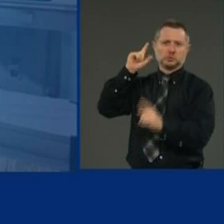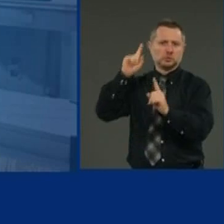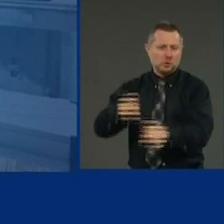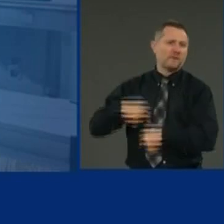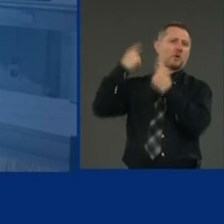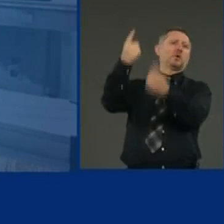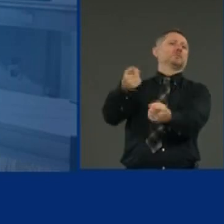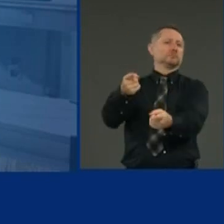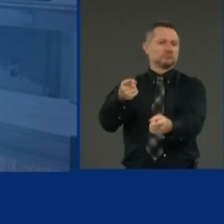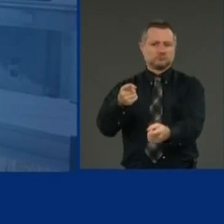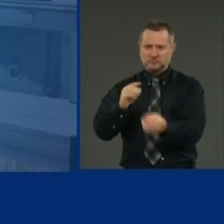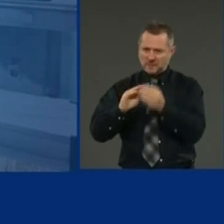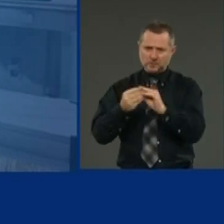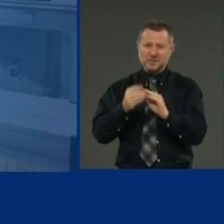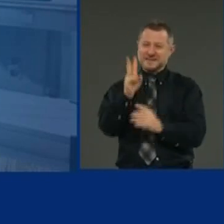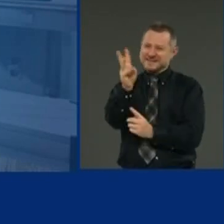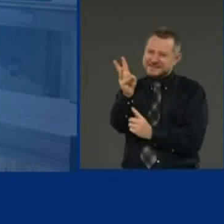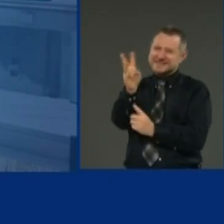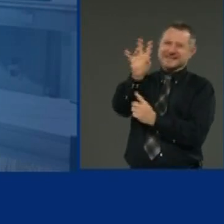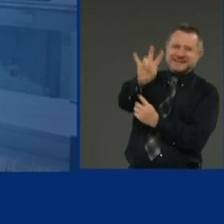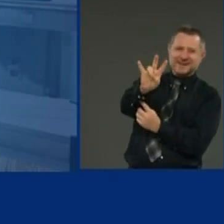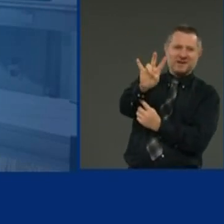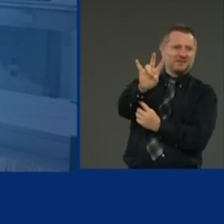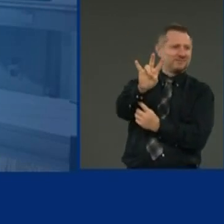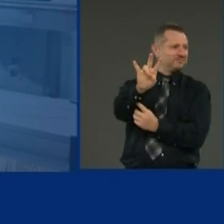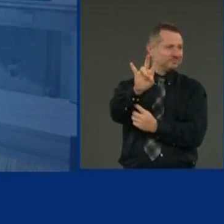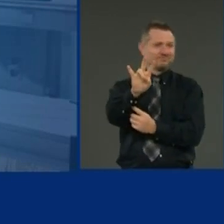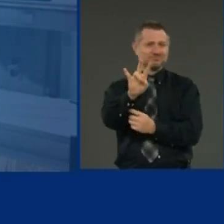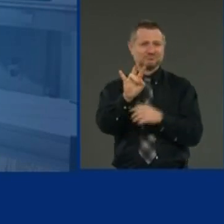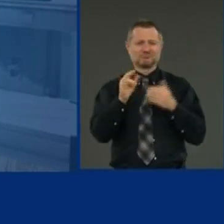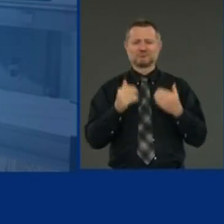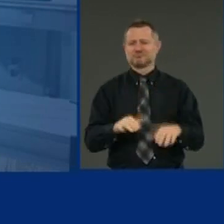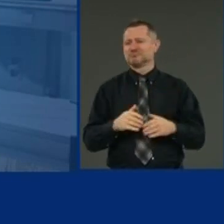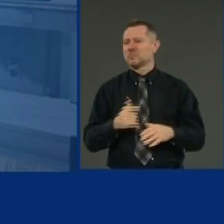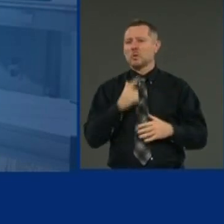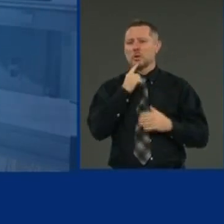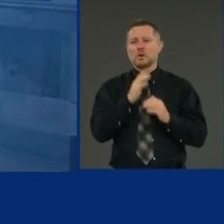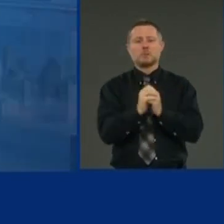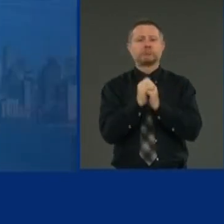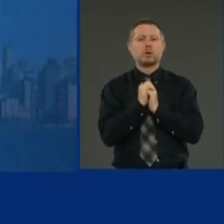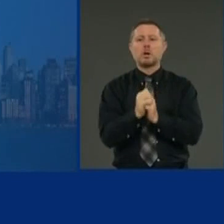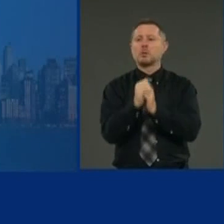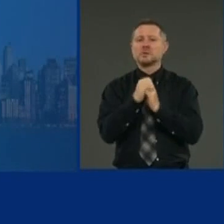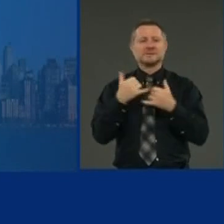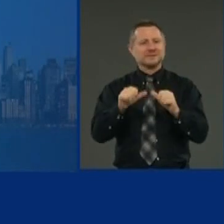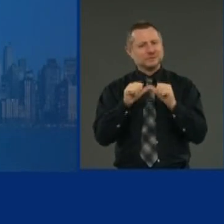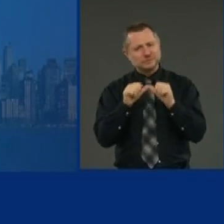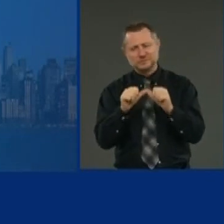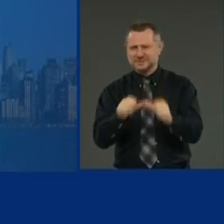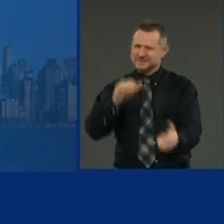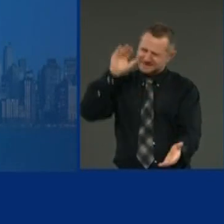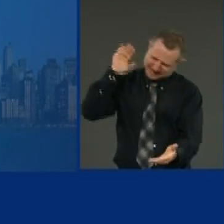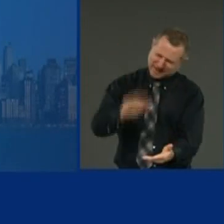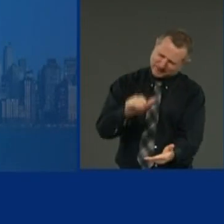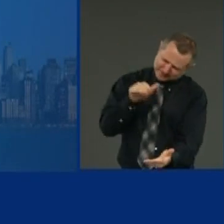THE GOOD LORD, CONTINUES TO CLIMB. IT'S AT ITS LOWEST LEVEL EVER OF 67 DEATHS.